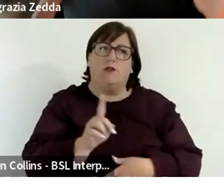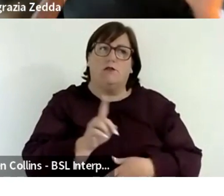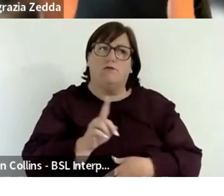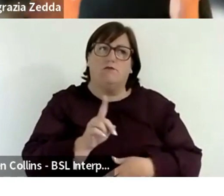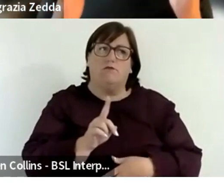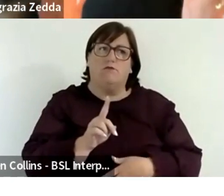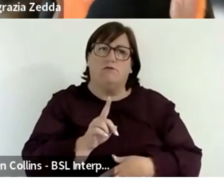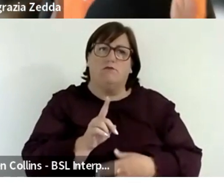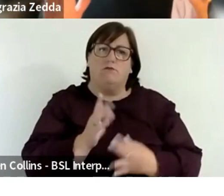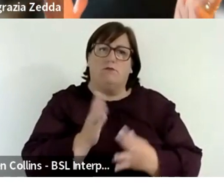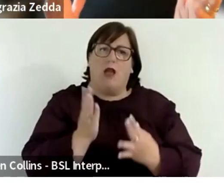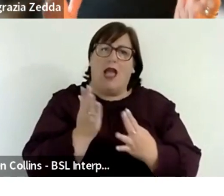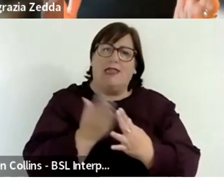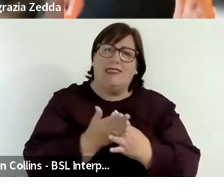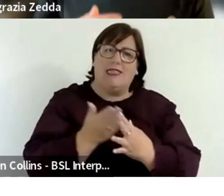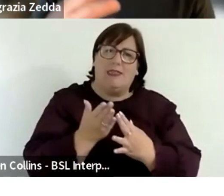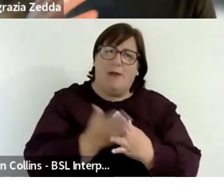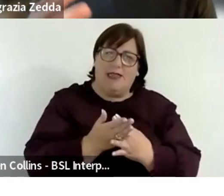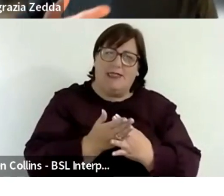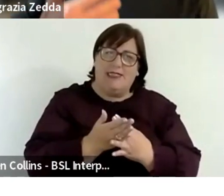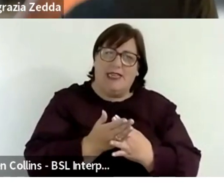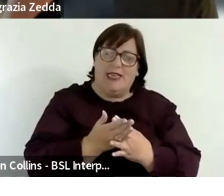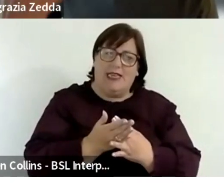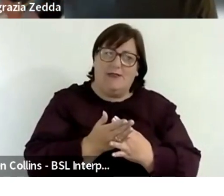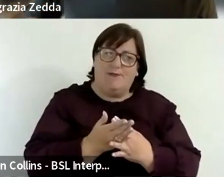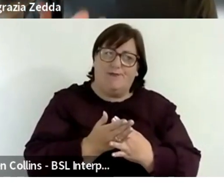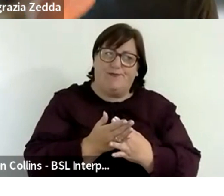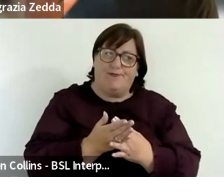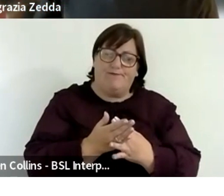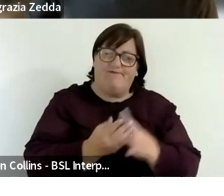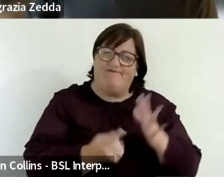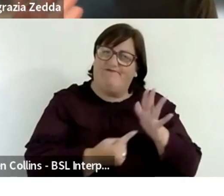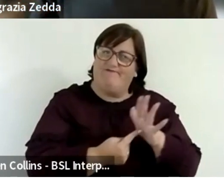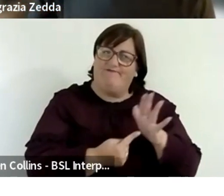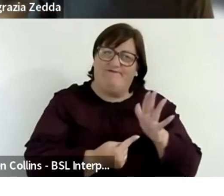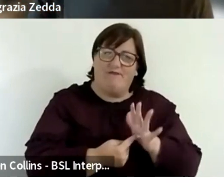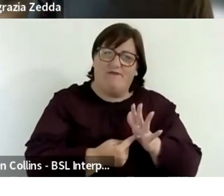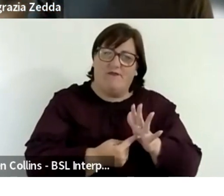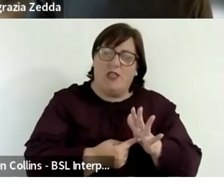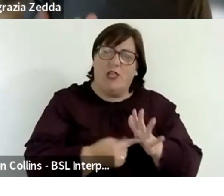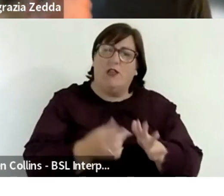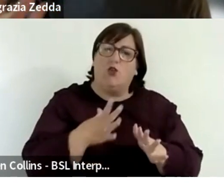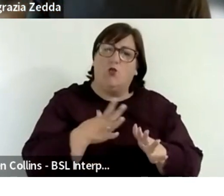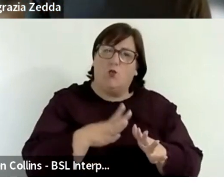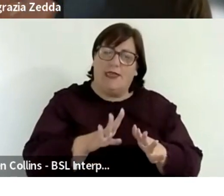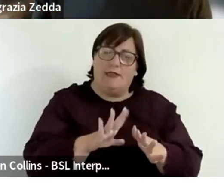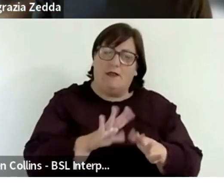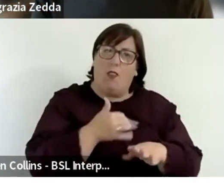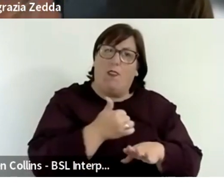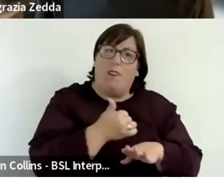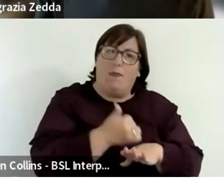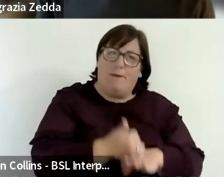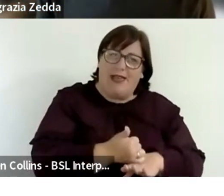have as a basic right and then you always need to improve and keep up-to-date.